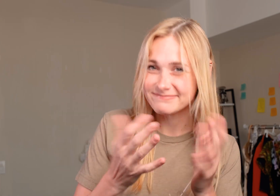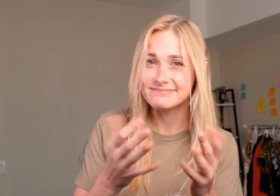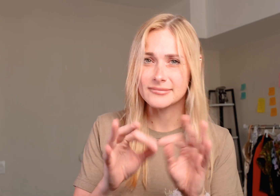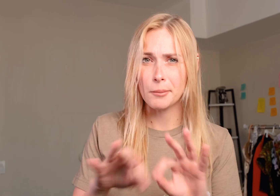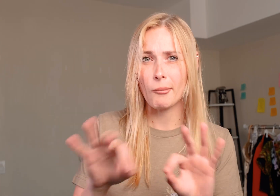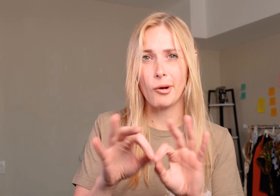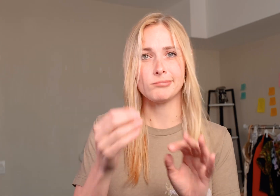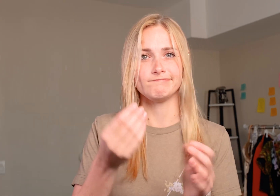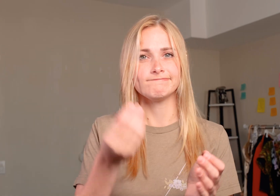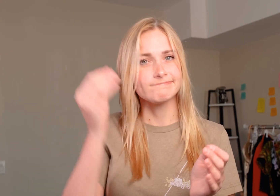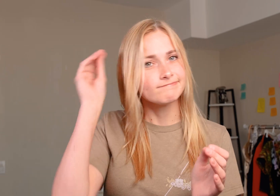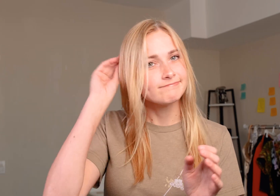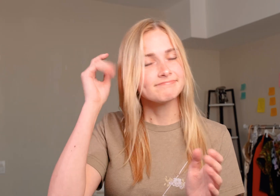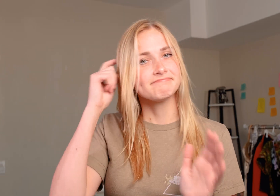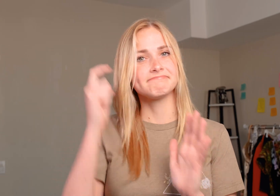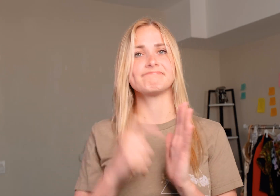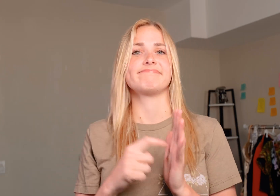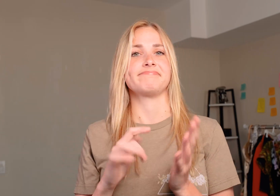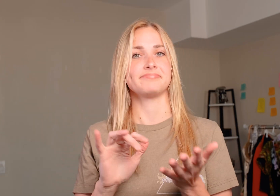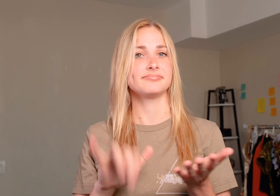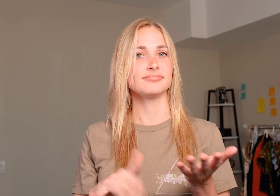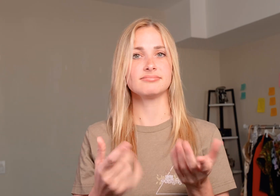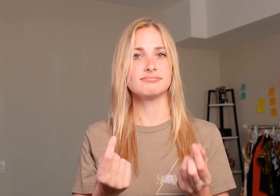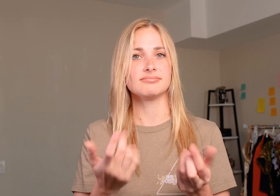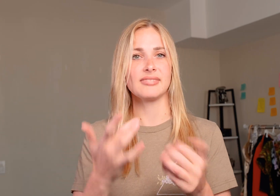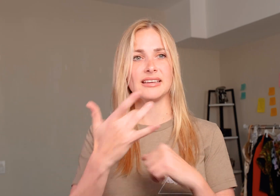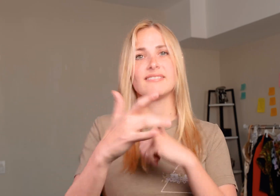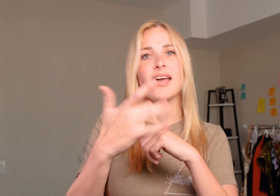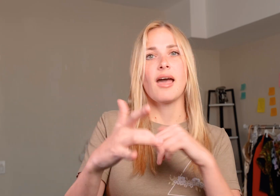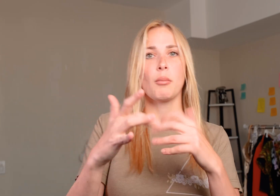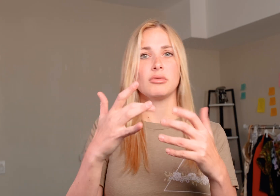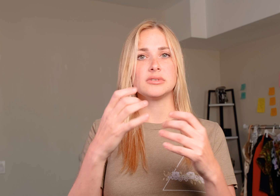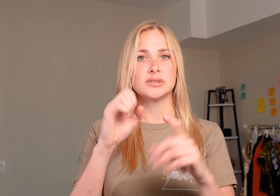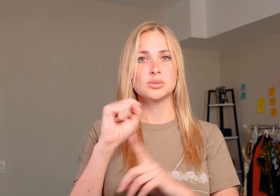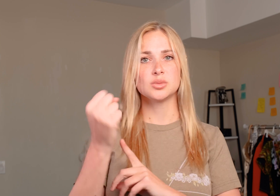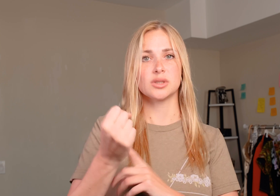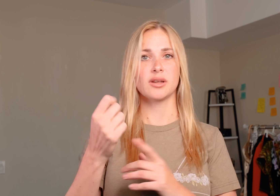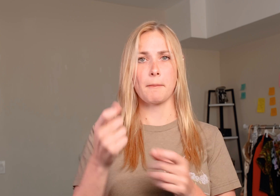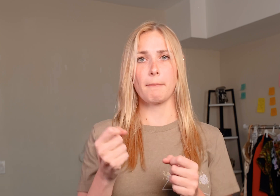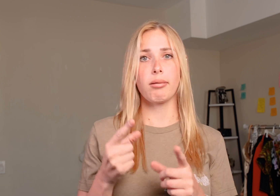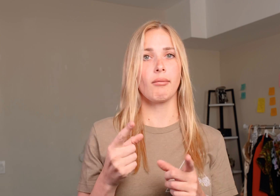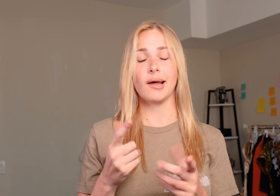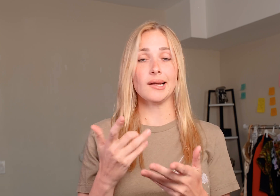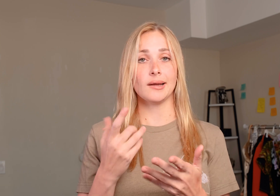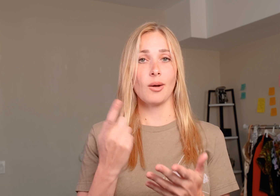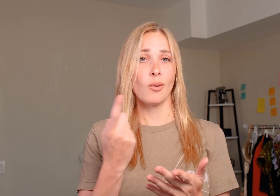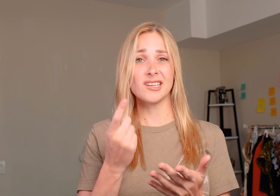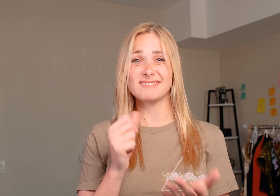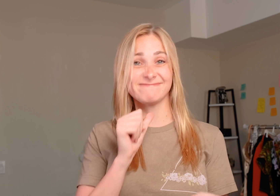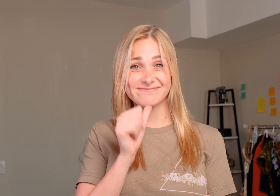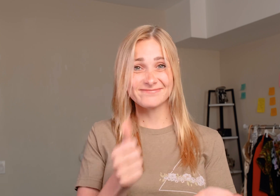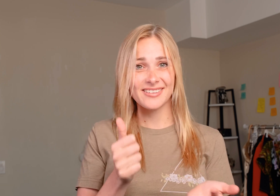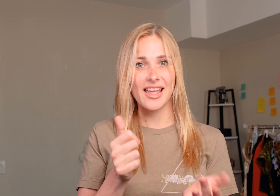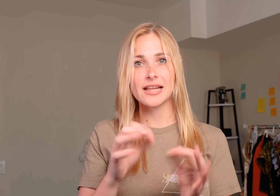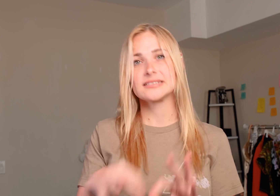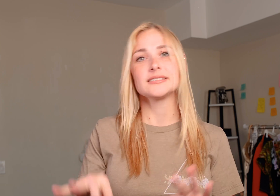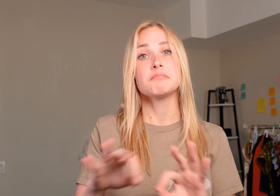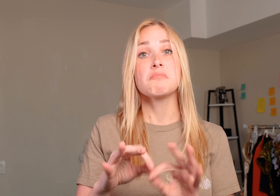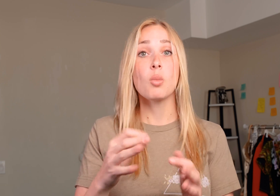That being said it's important to know that interpreters might not always be readily available, however, it's extremely beneficial